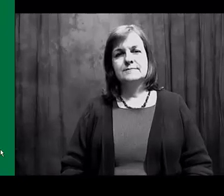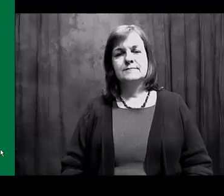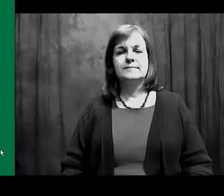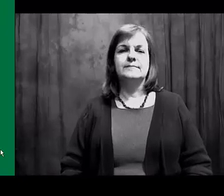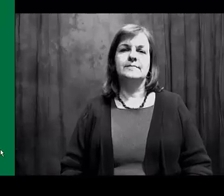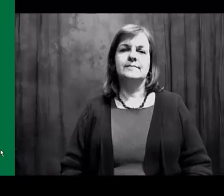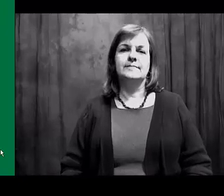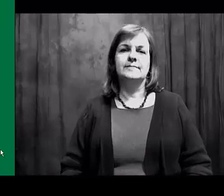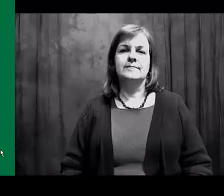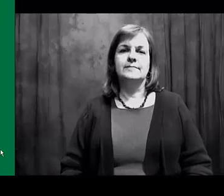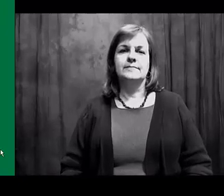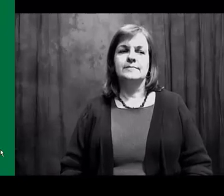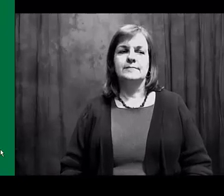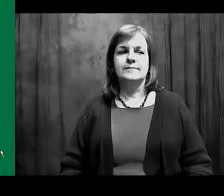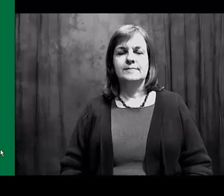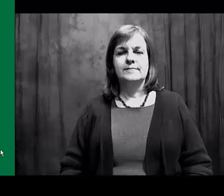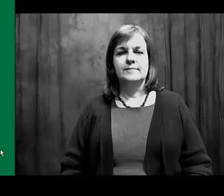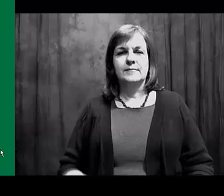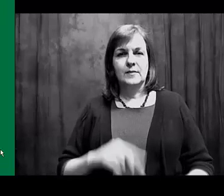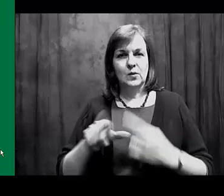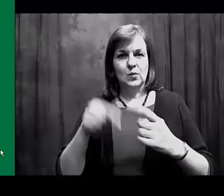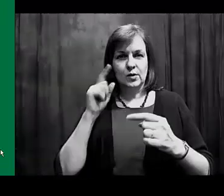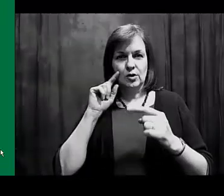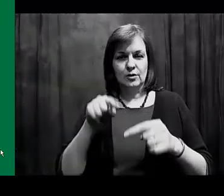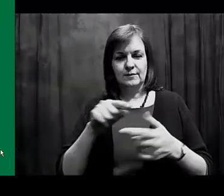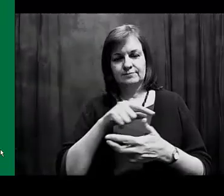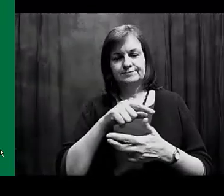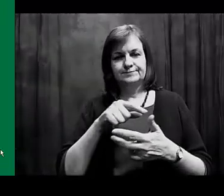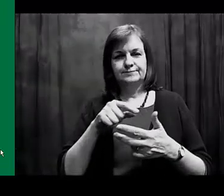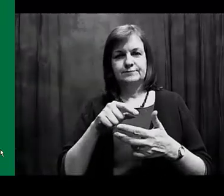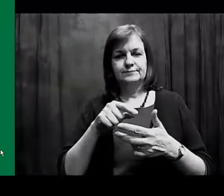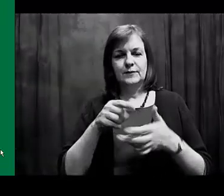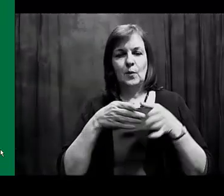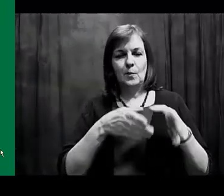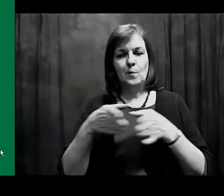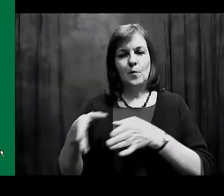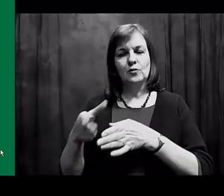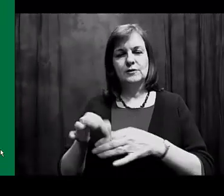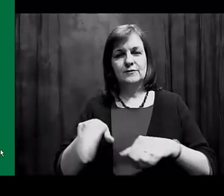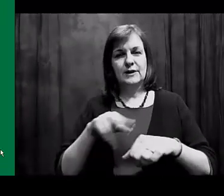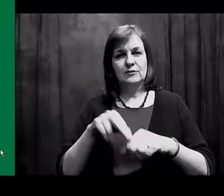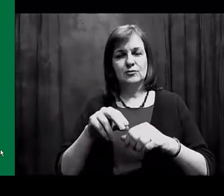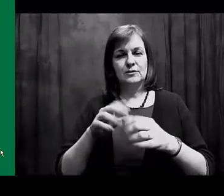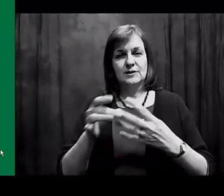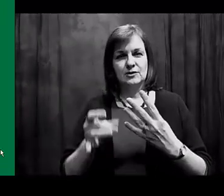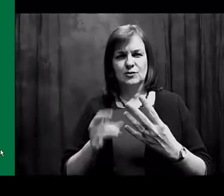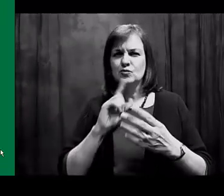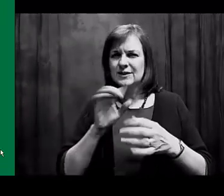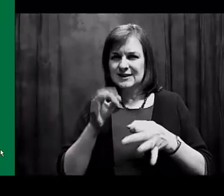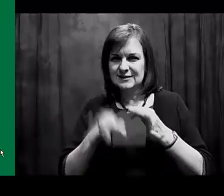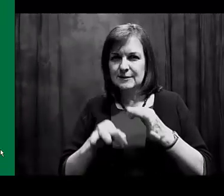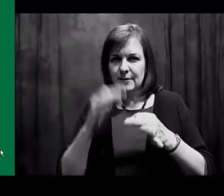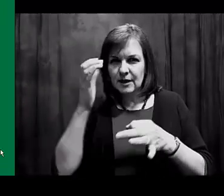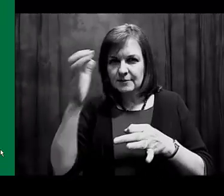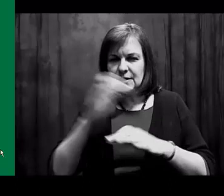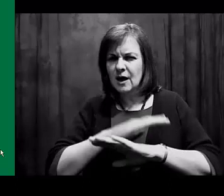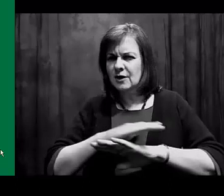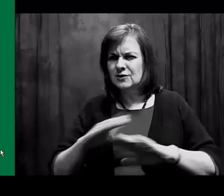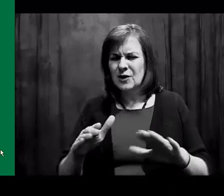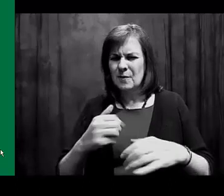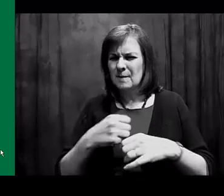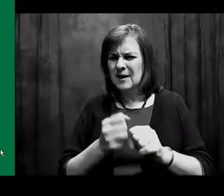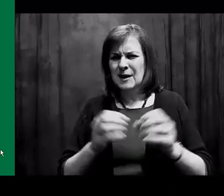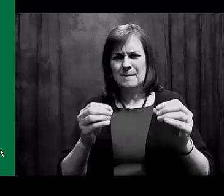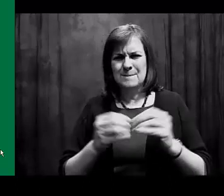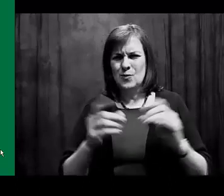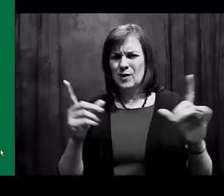so when we look at these modes of natural selection this is actually very simple concept so don't make it more complicated than it is